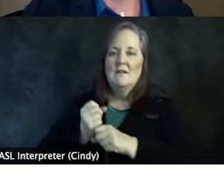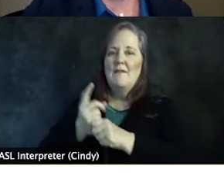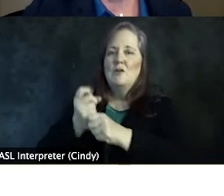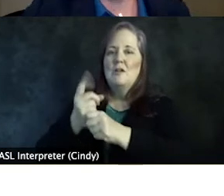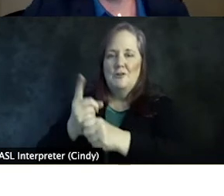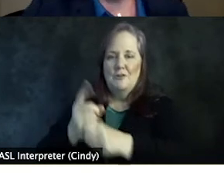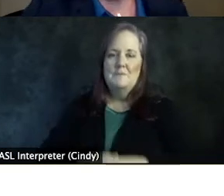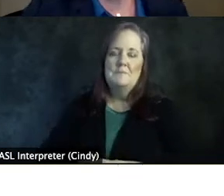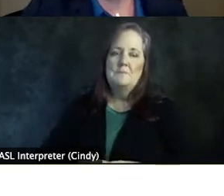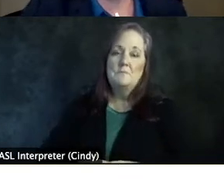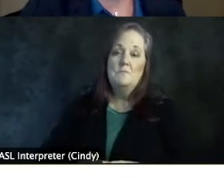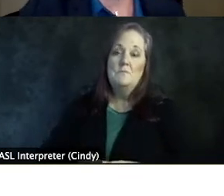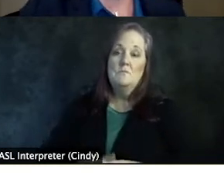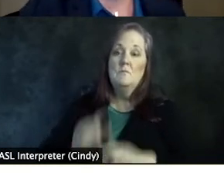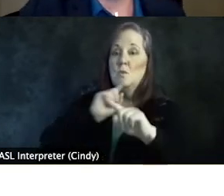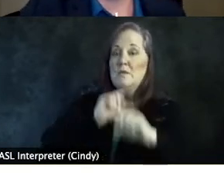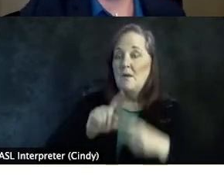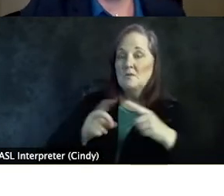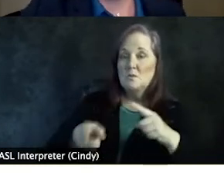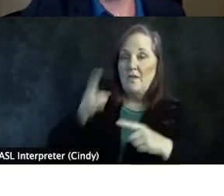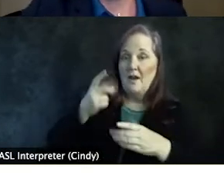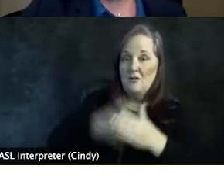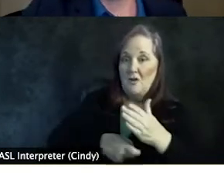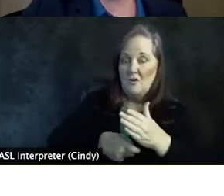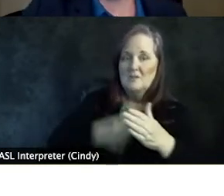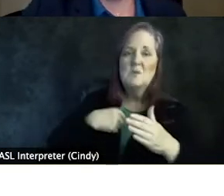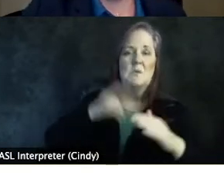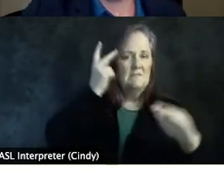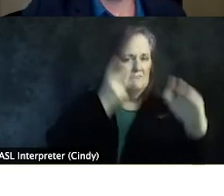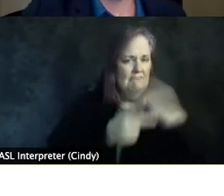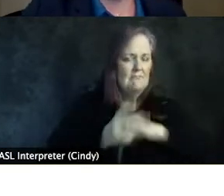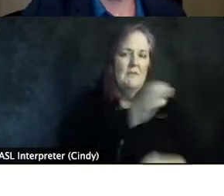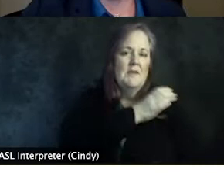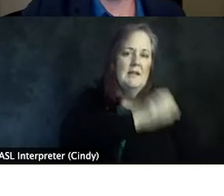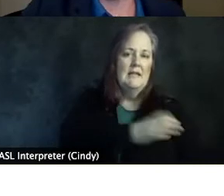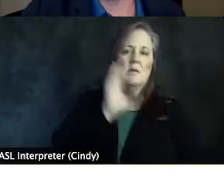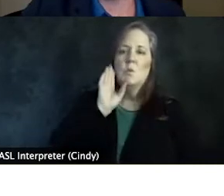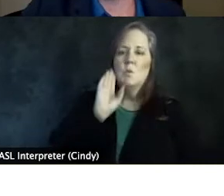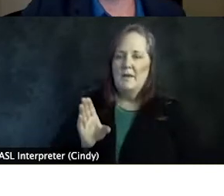In support, we have Courage California, the Labor Federation, firefighters, a couple of unions there.